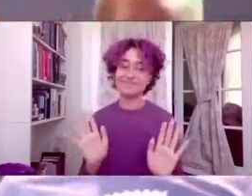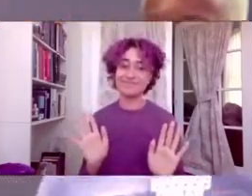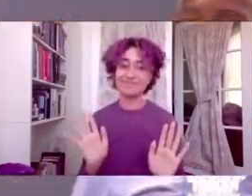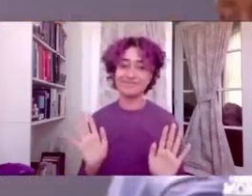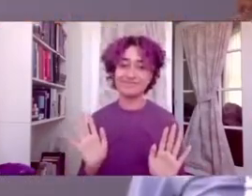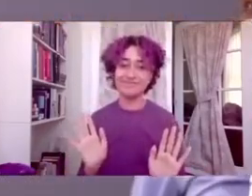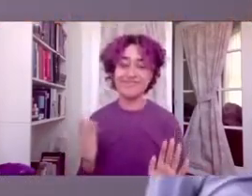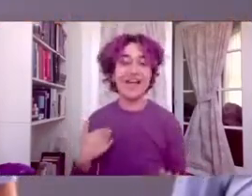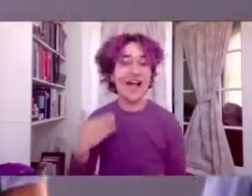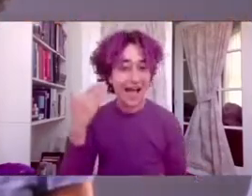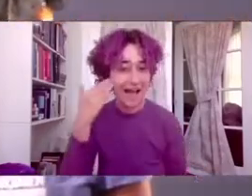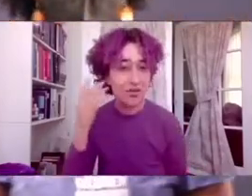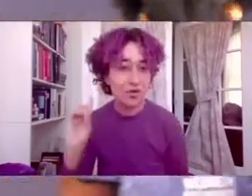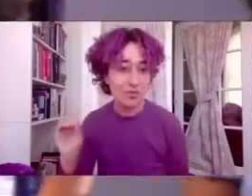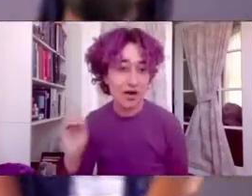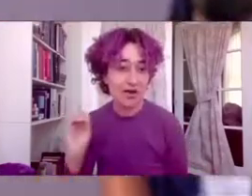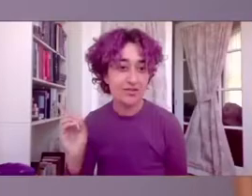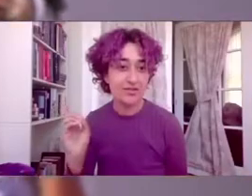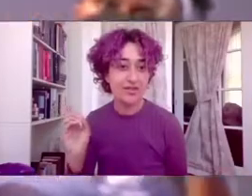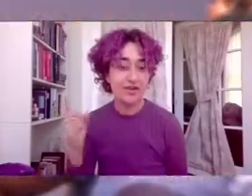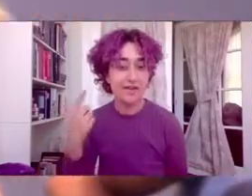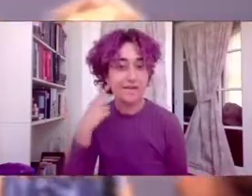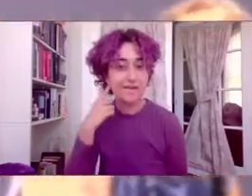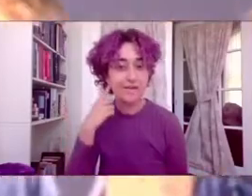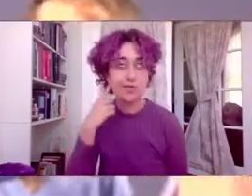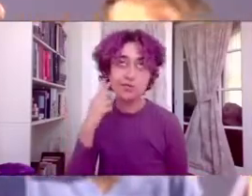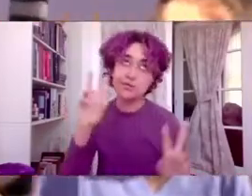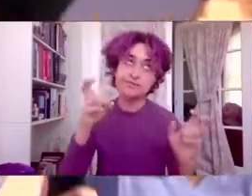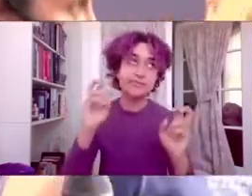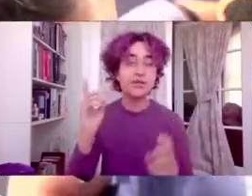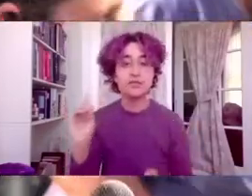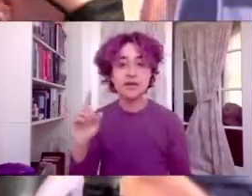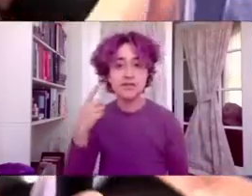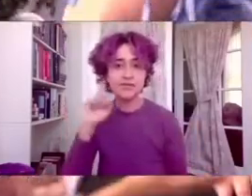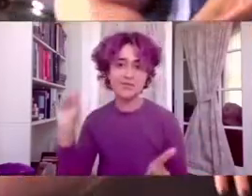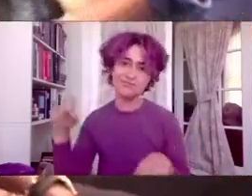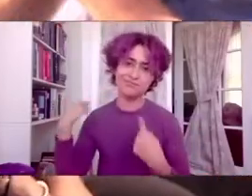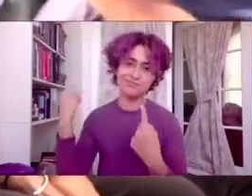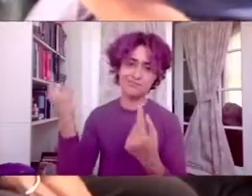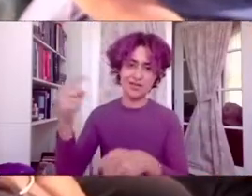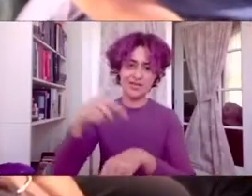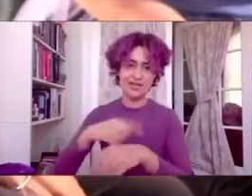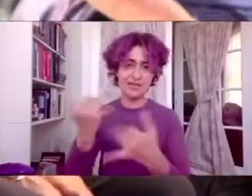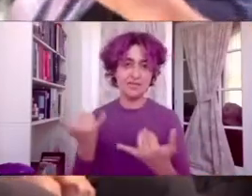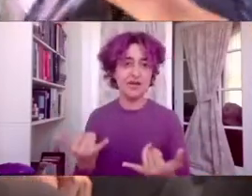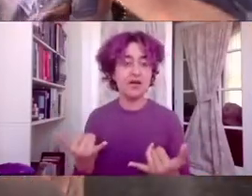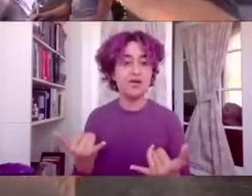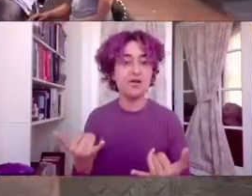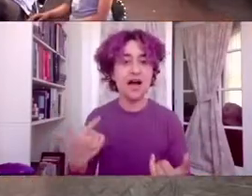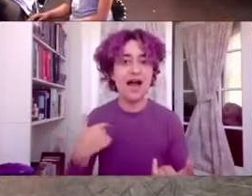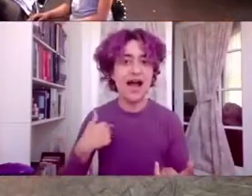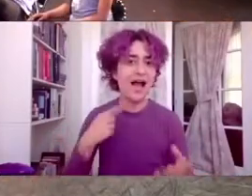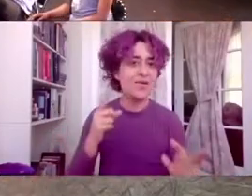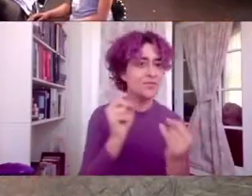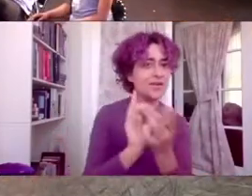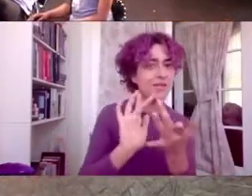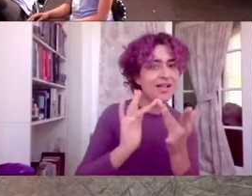I've known democracy, or so called democracy, for quite a while now. I didn't meet them online or at a club.